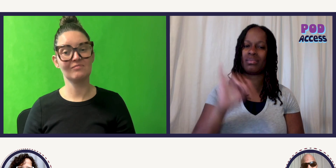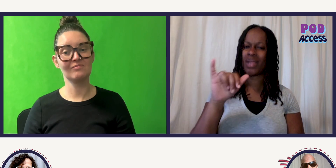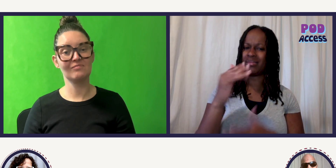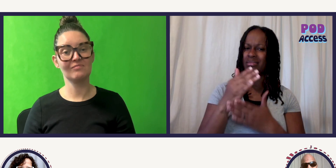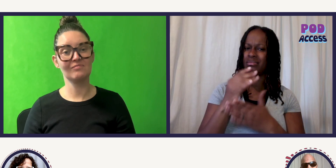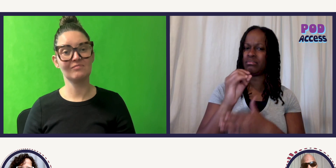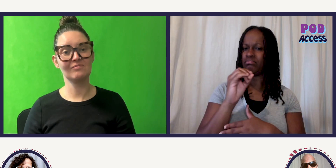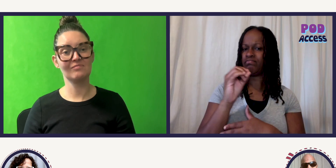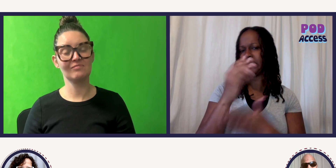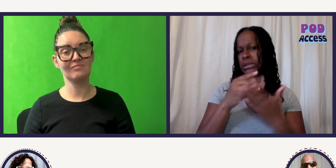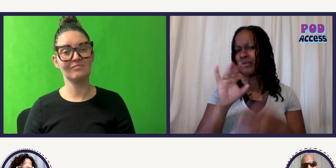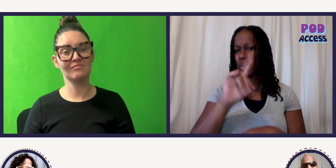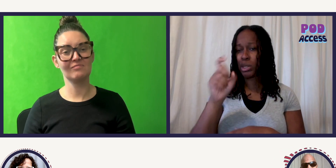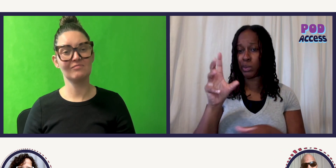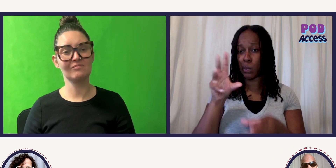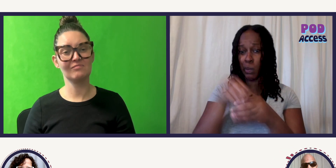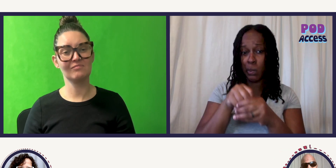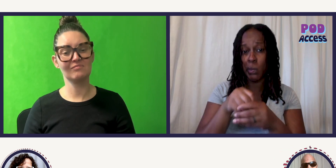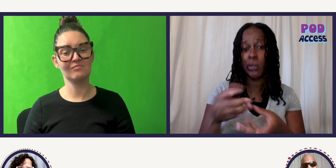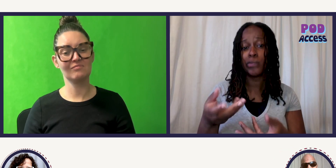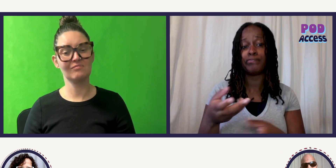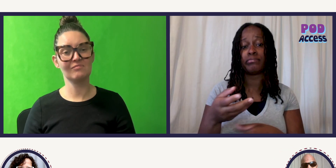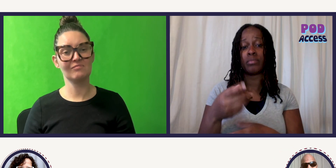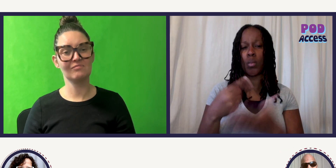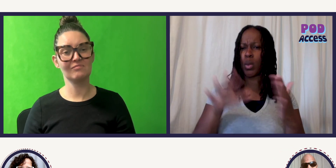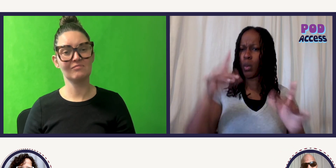Some of the questions include: What’s the goal of your podcast?